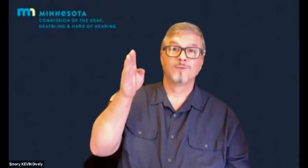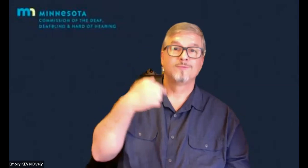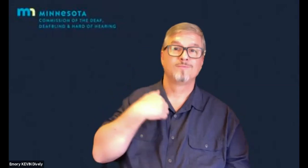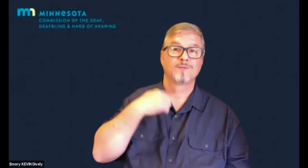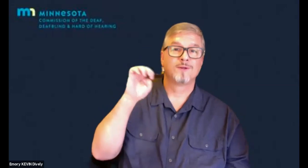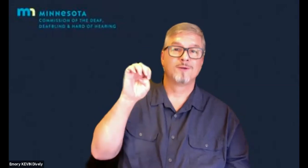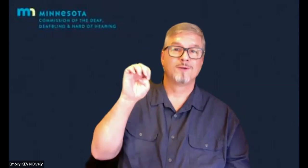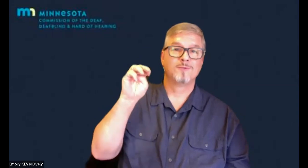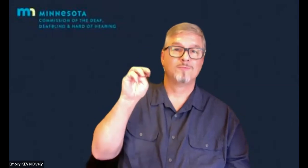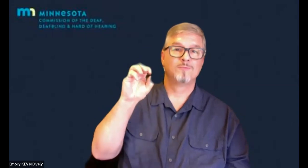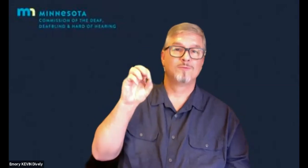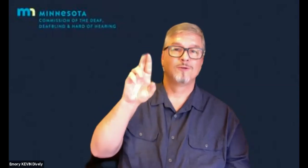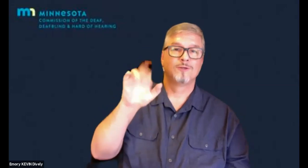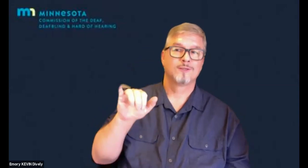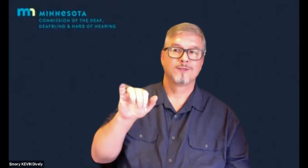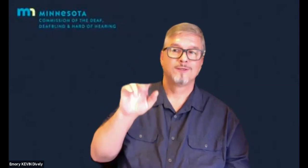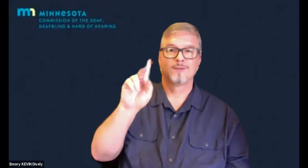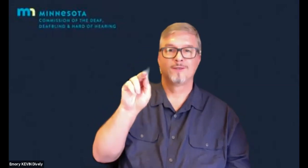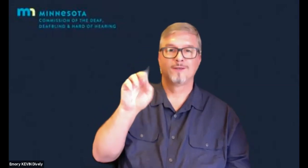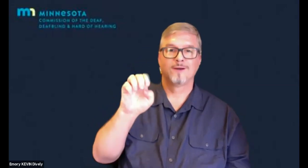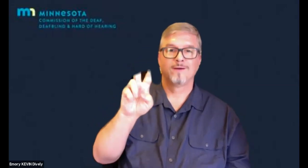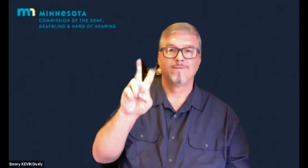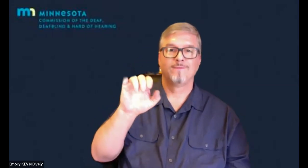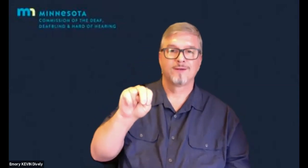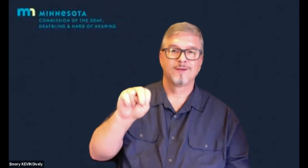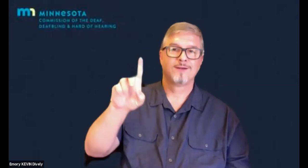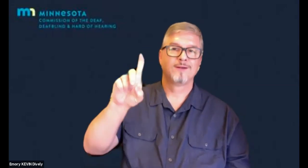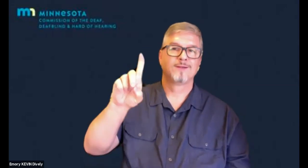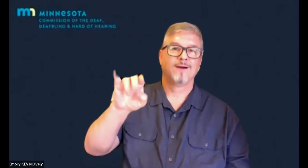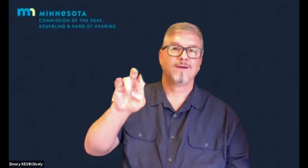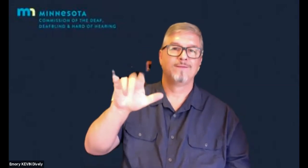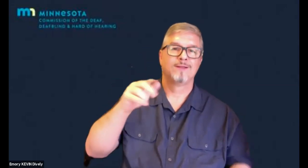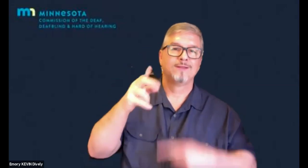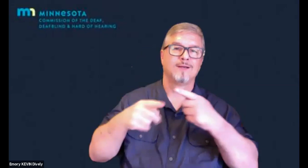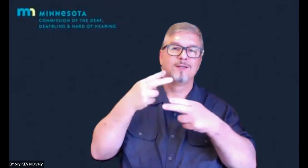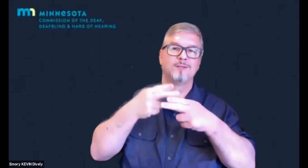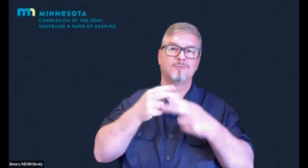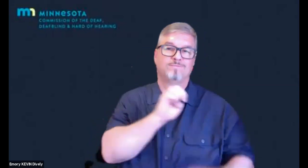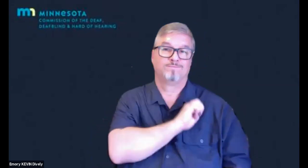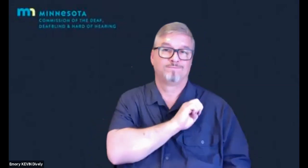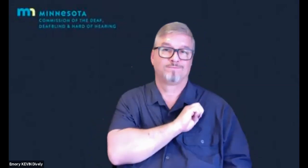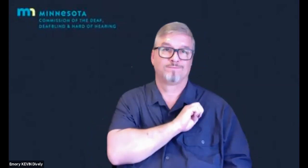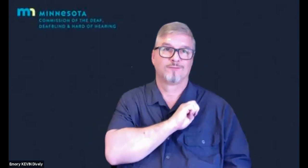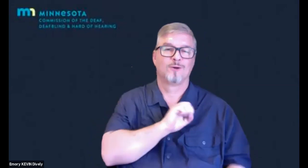So first we have Emory. Hello, my